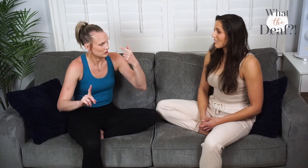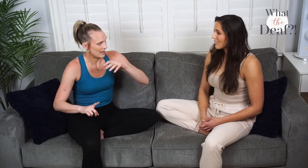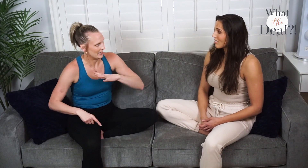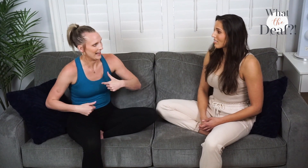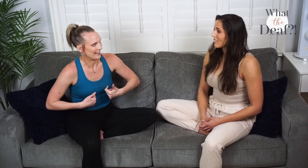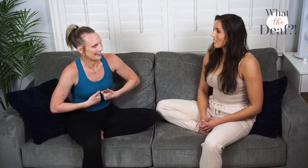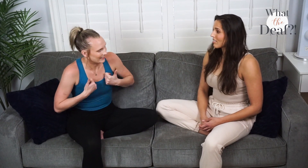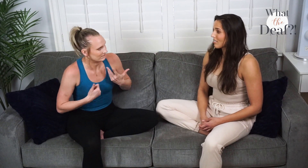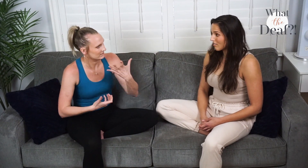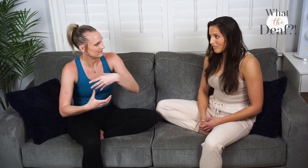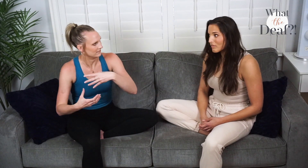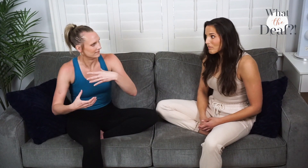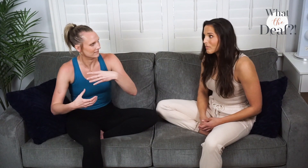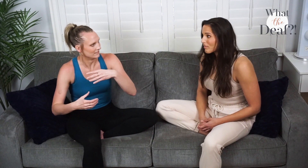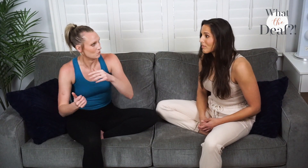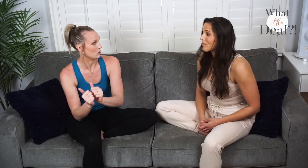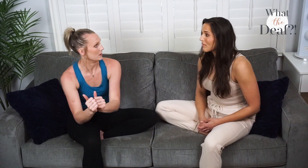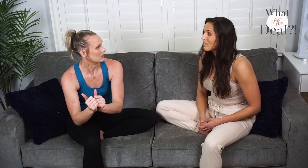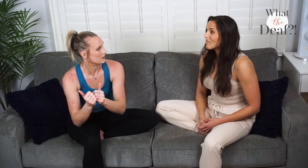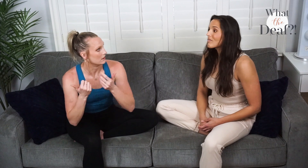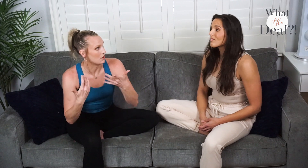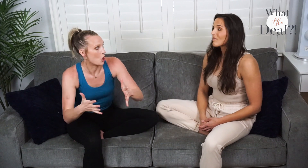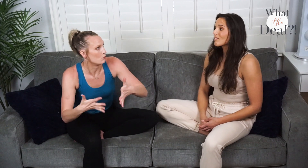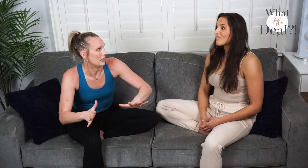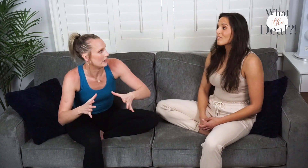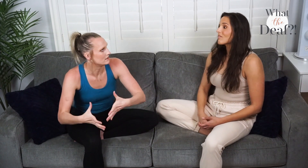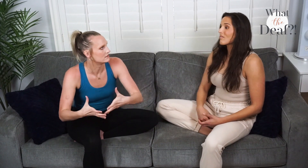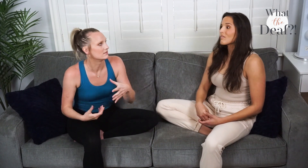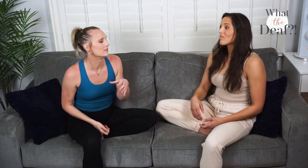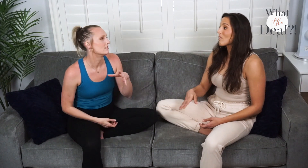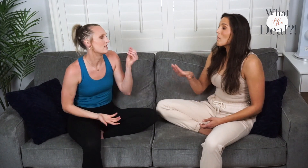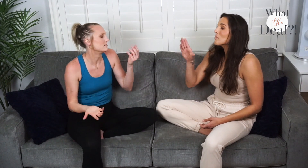the first guy I’ve ever lived with already, so yeah.